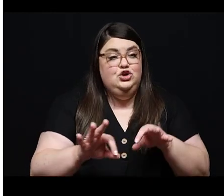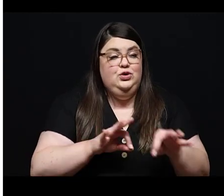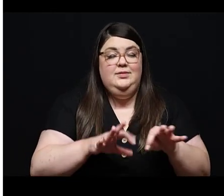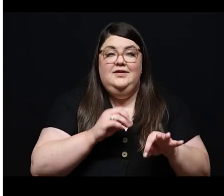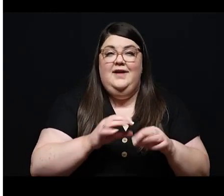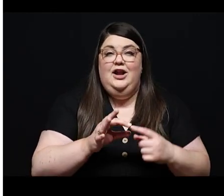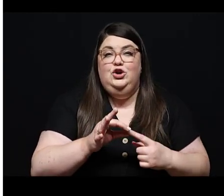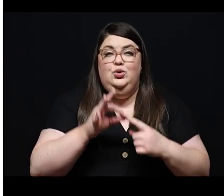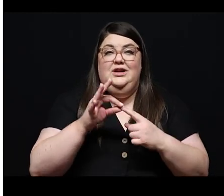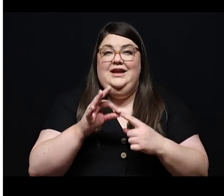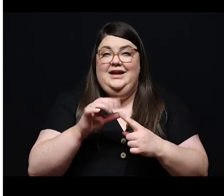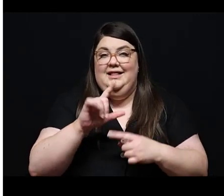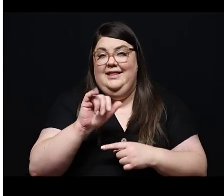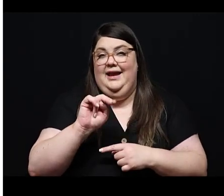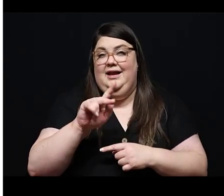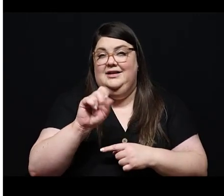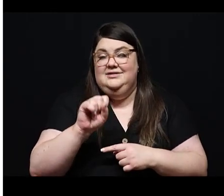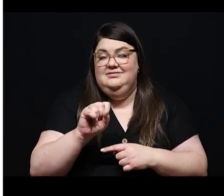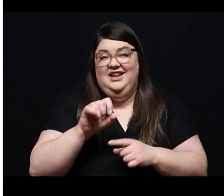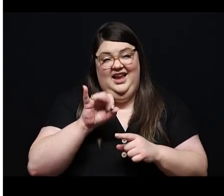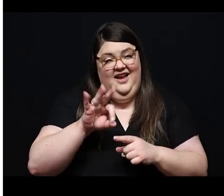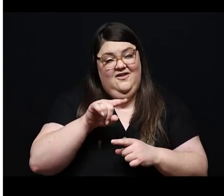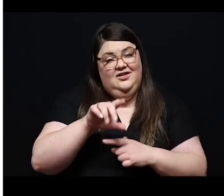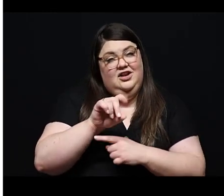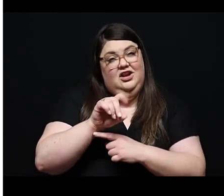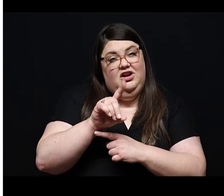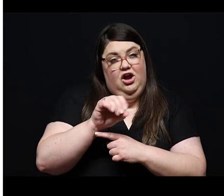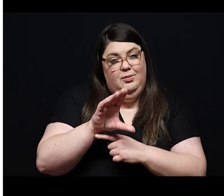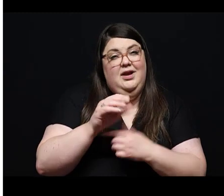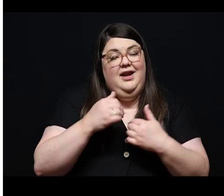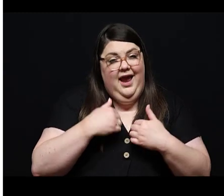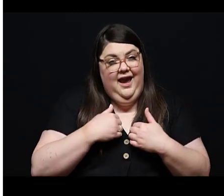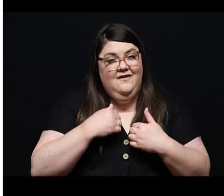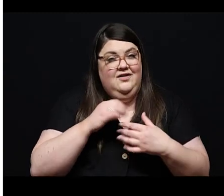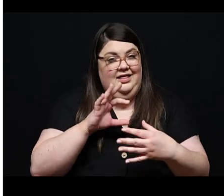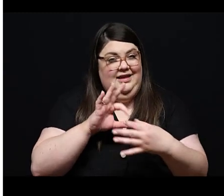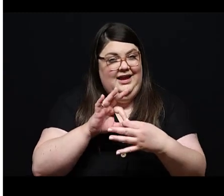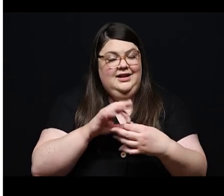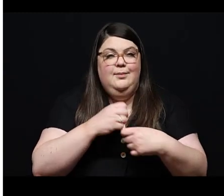If the document includes links, make sure they have meaningful descriptions and are